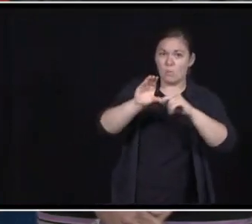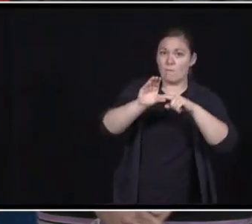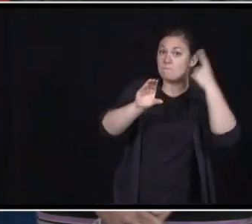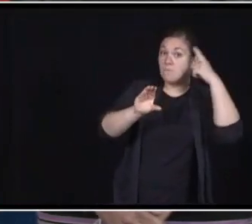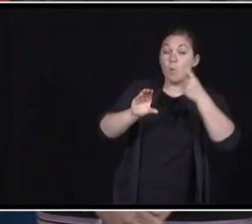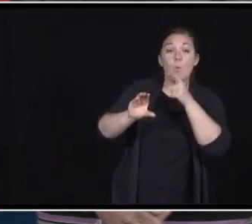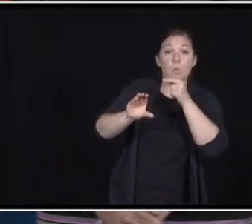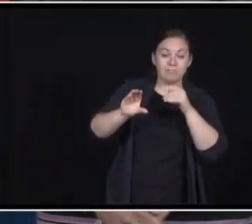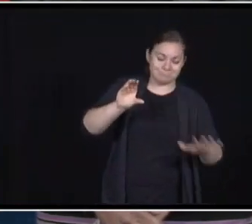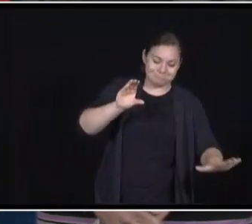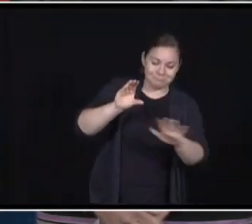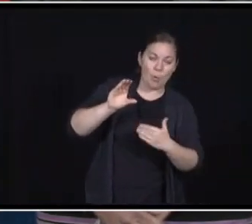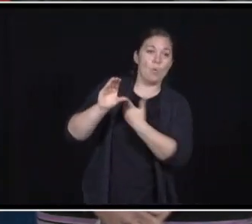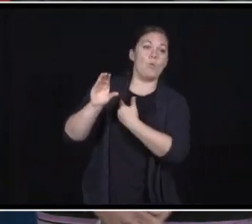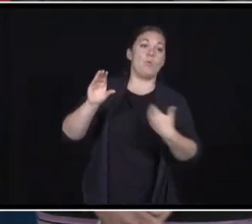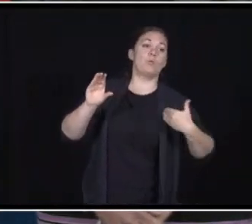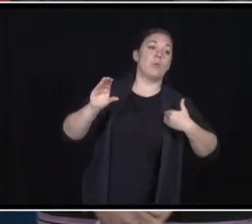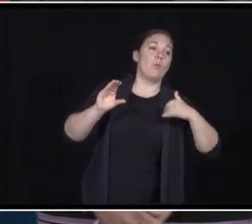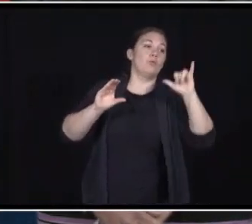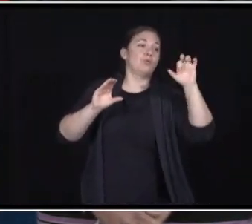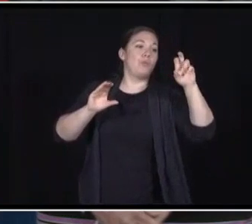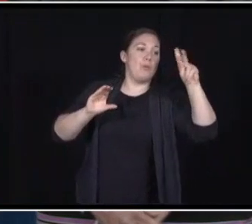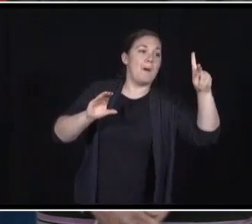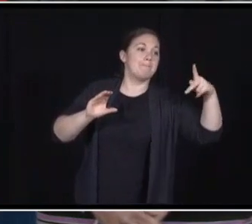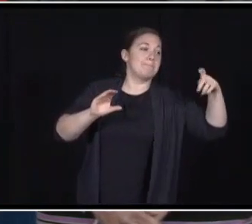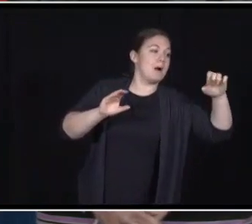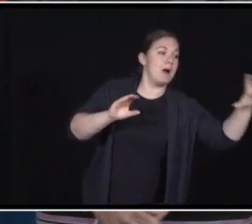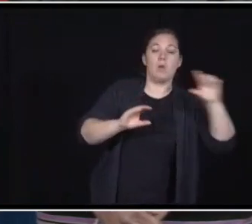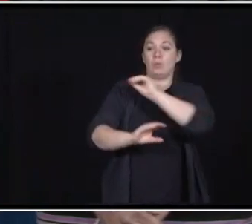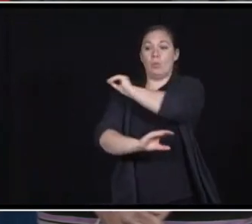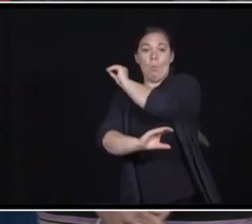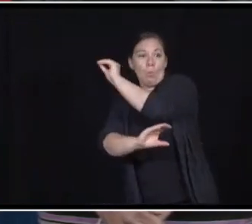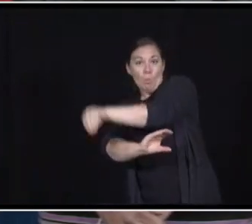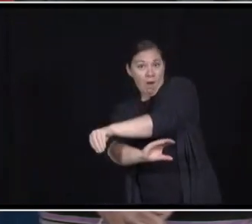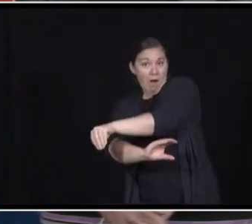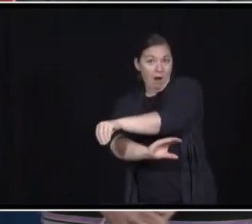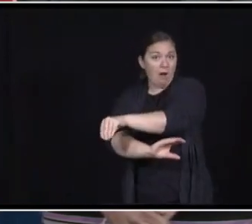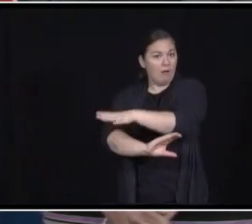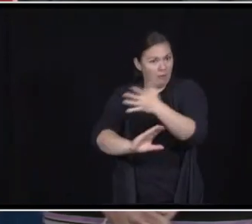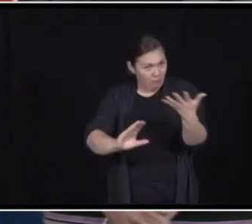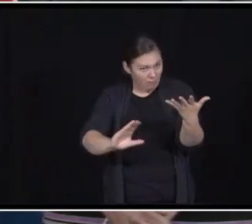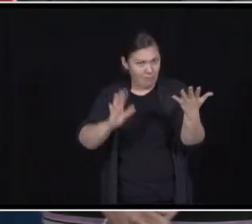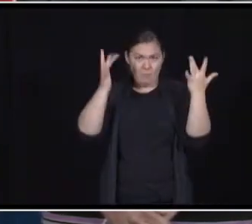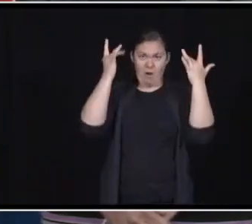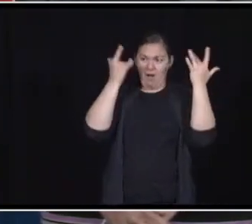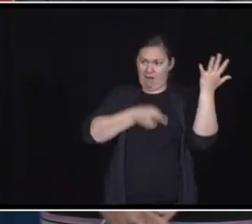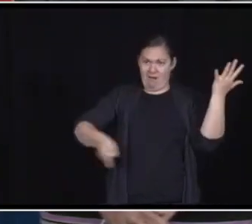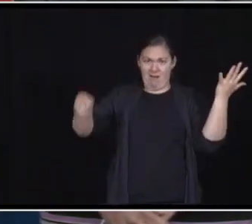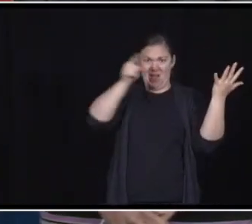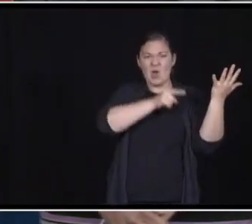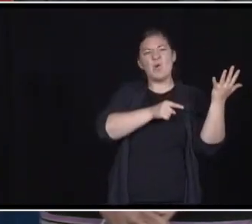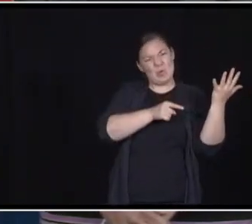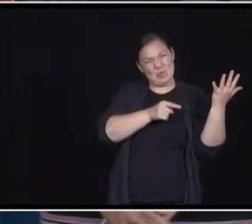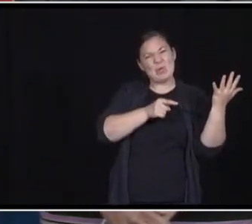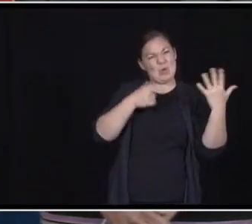keeping our schools open. We have an obligation to our young people in our society and to our working parents.